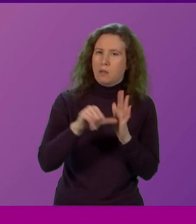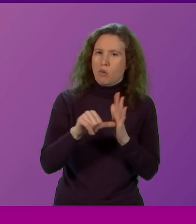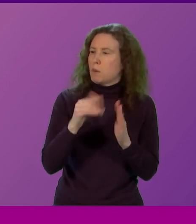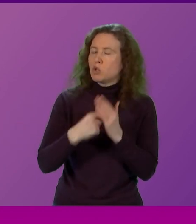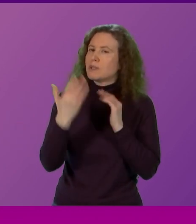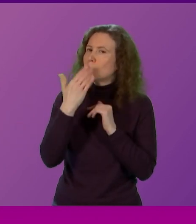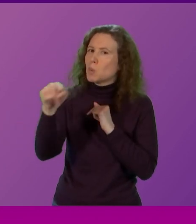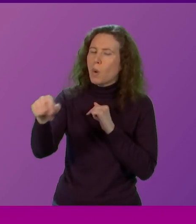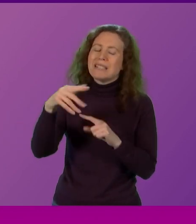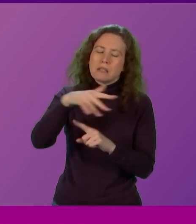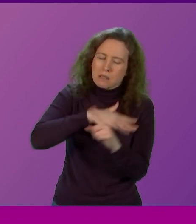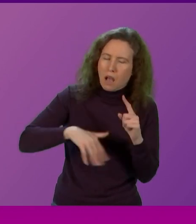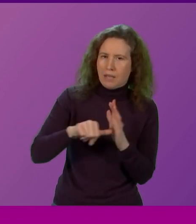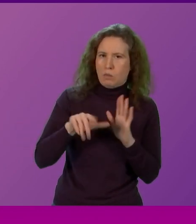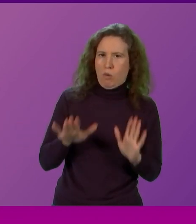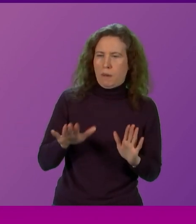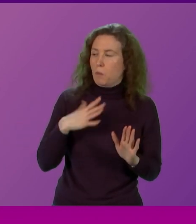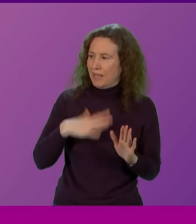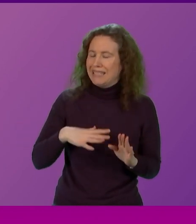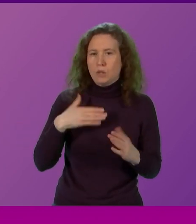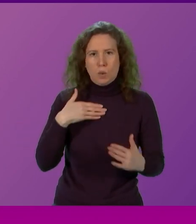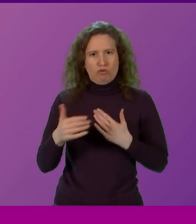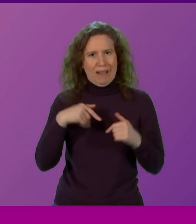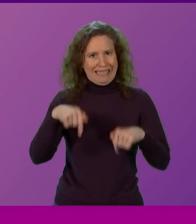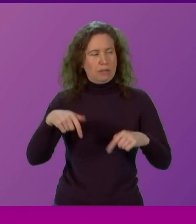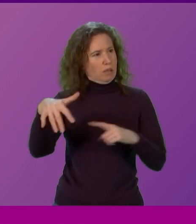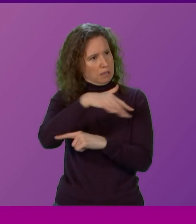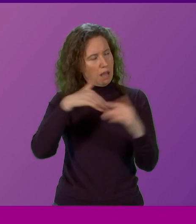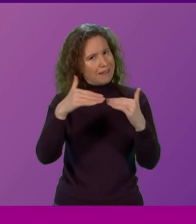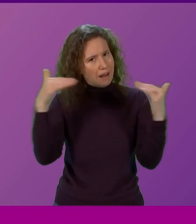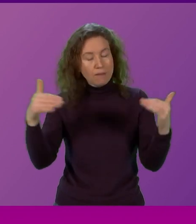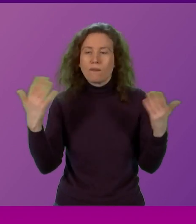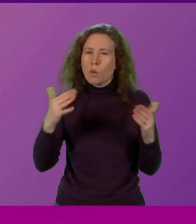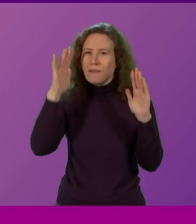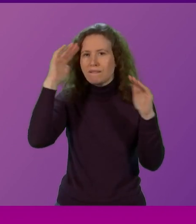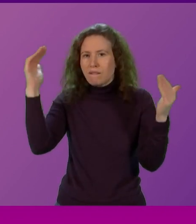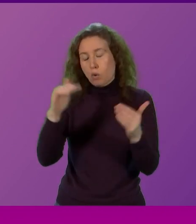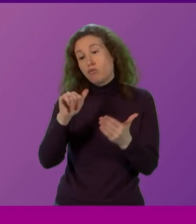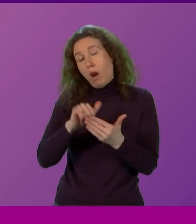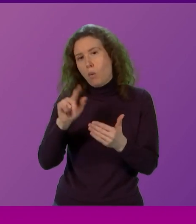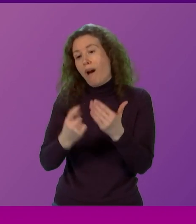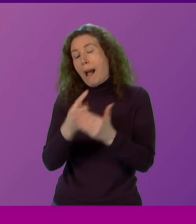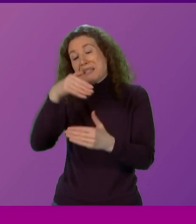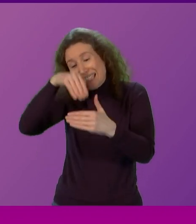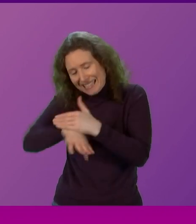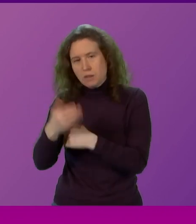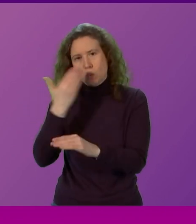has to be addressed on a societal basis. Obviously, we are focusing a lot, rightly, on what happens in schools.